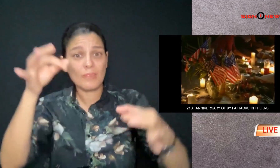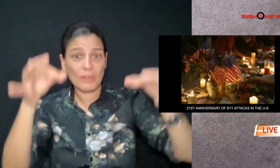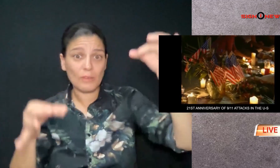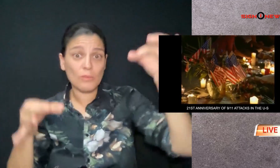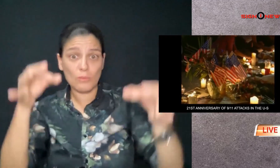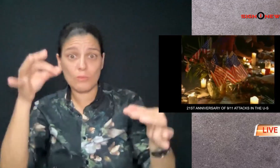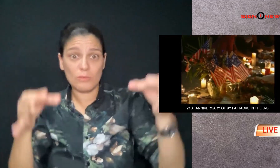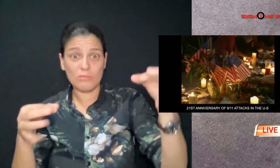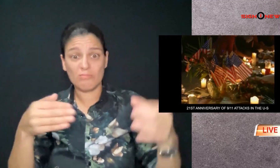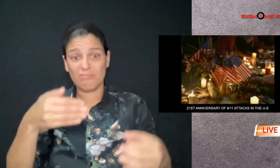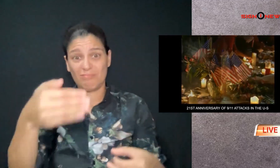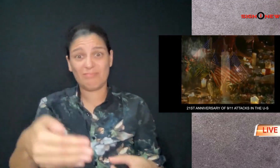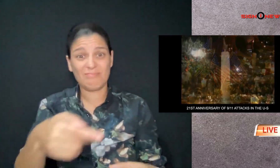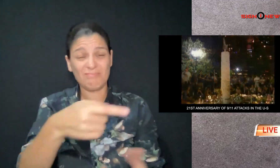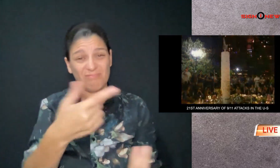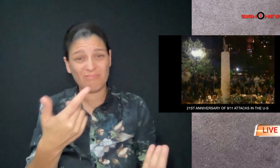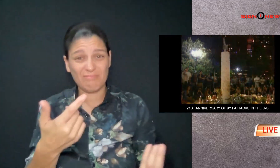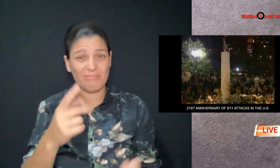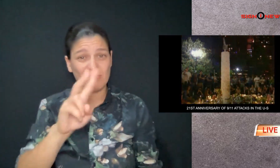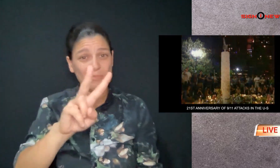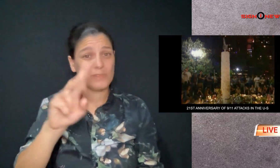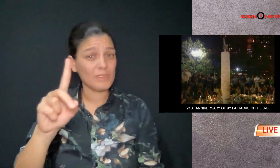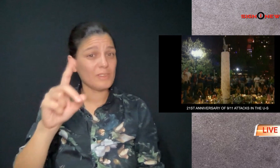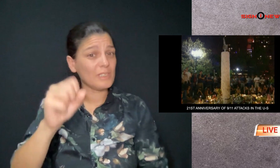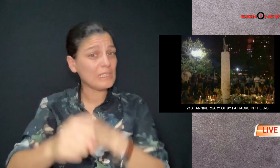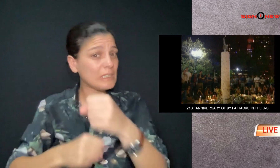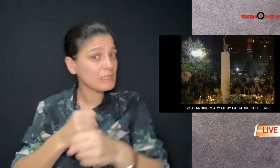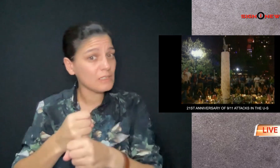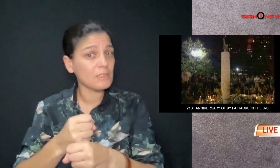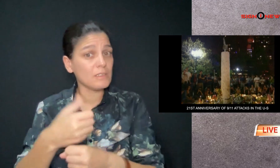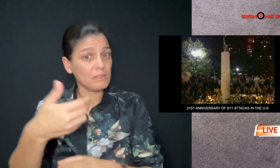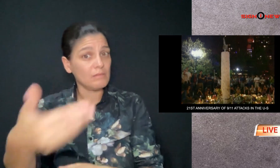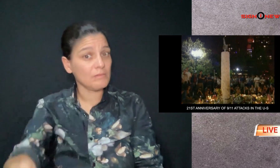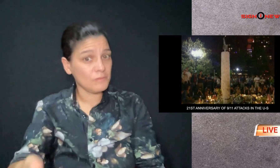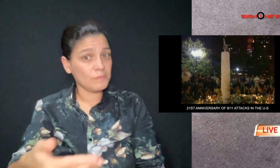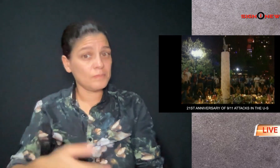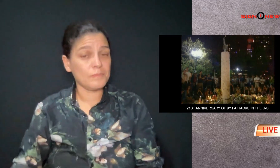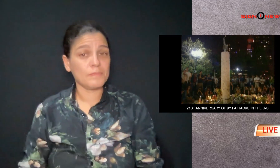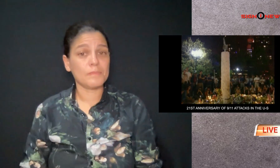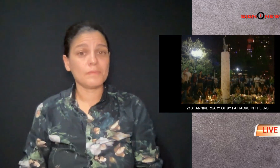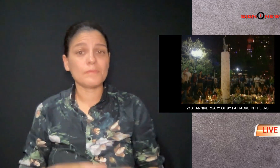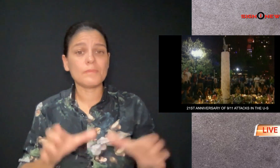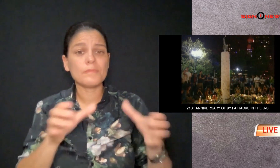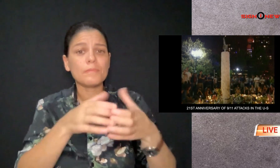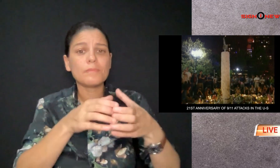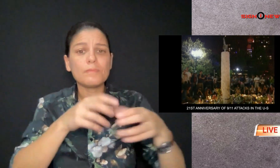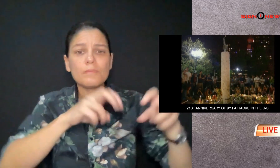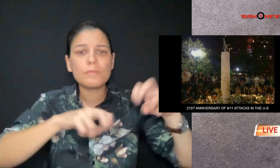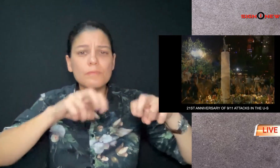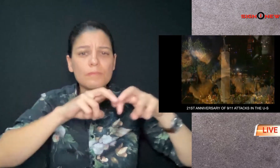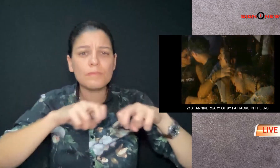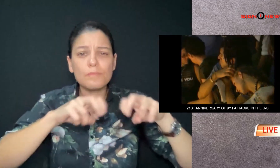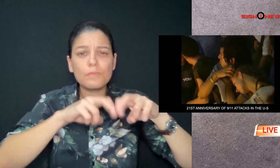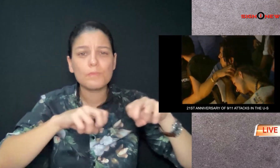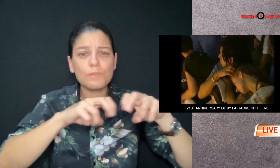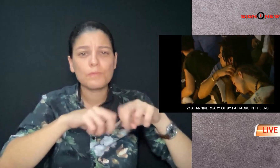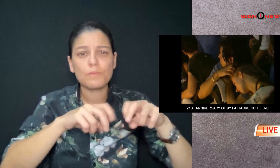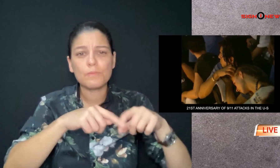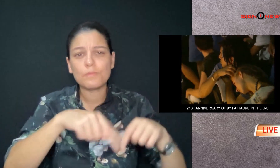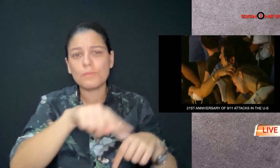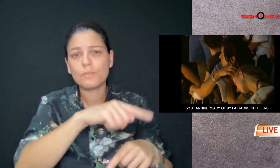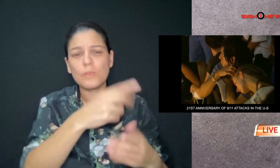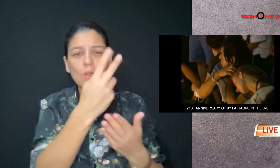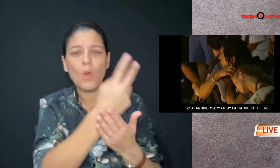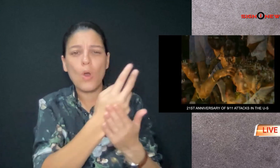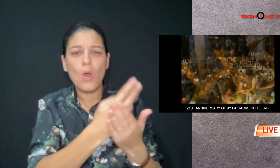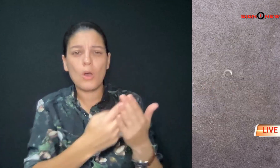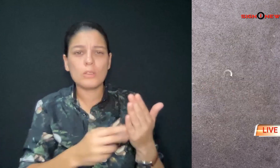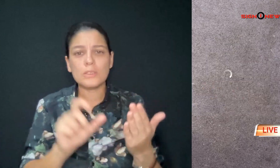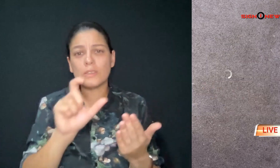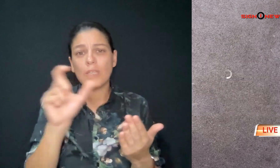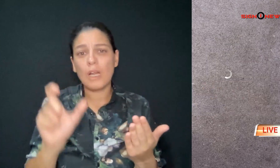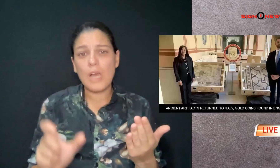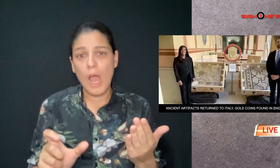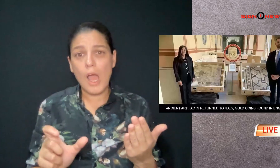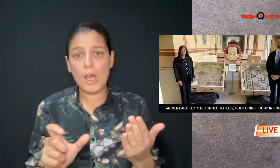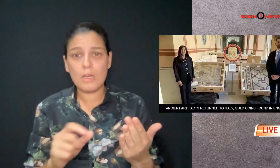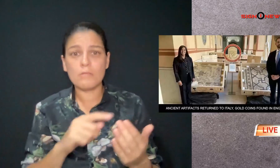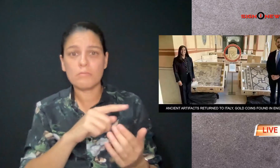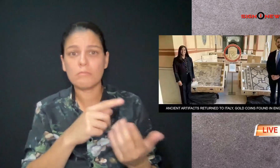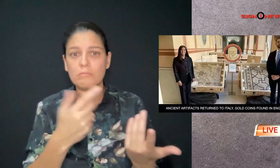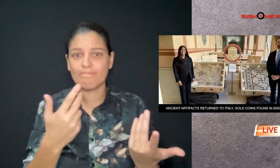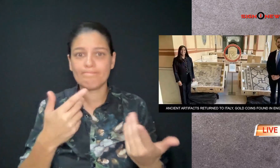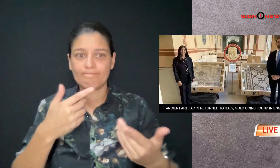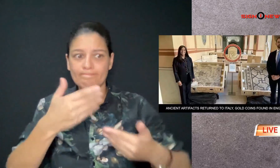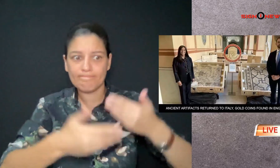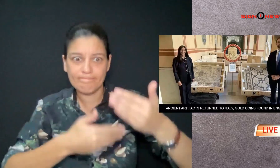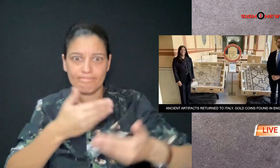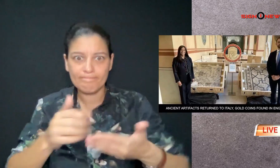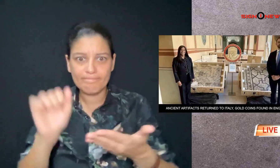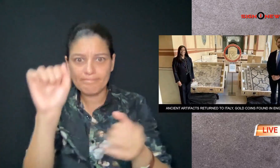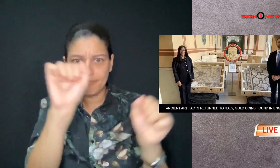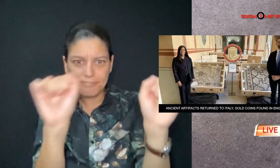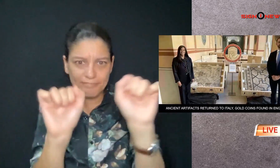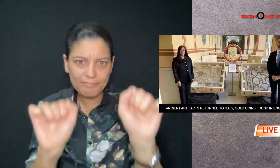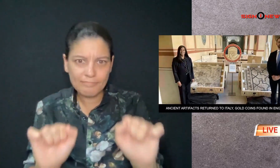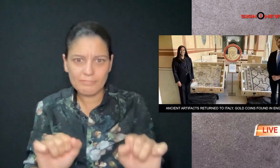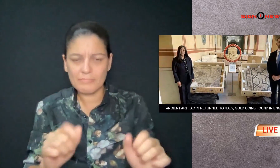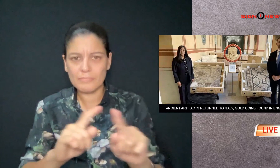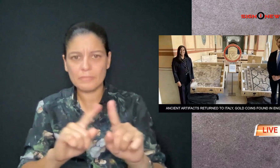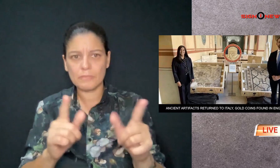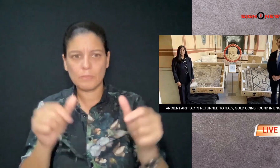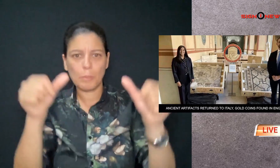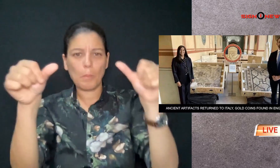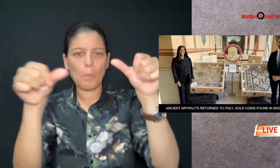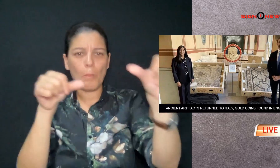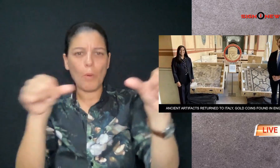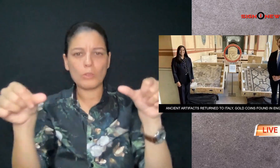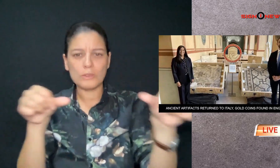attacks is still awaiting trial 21 years later art experts in Italy are in the process of